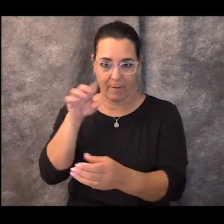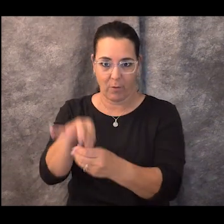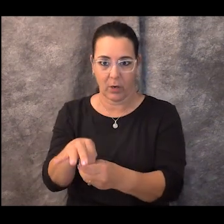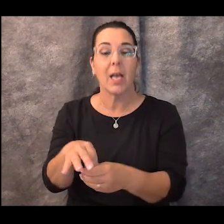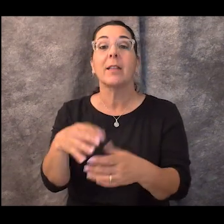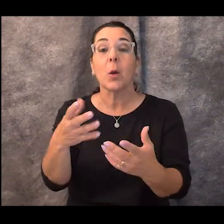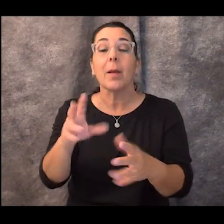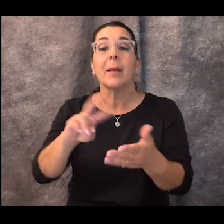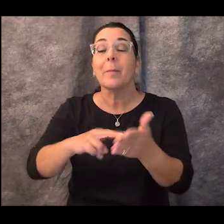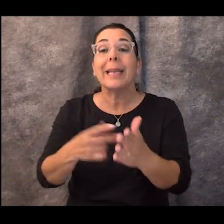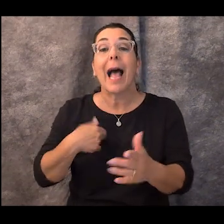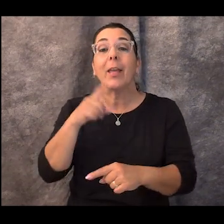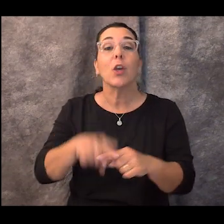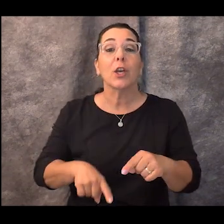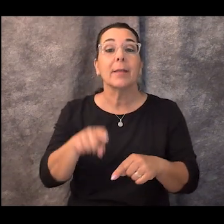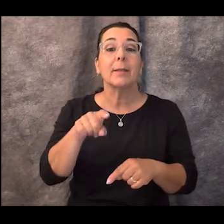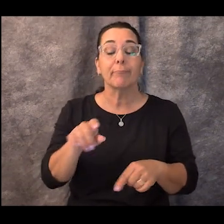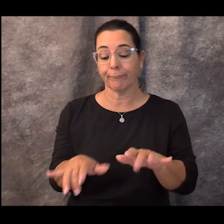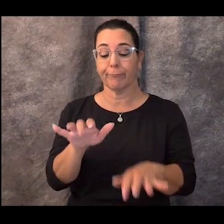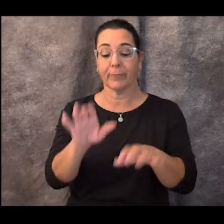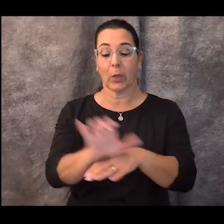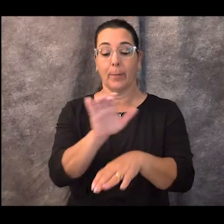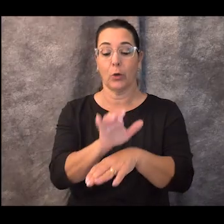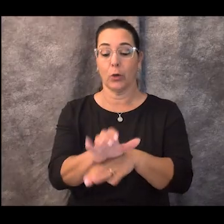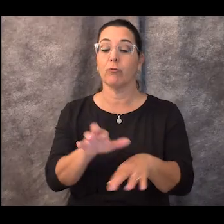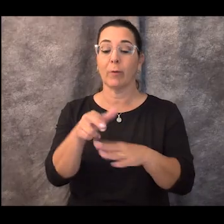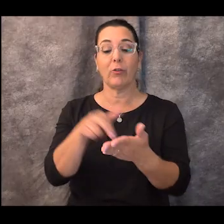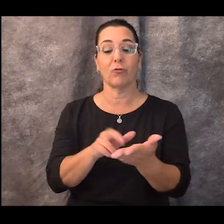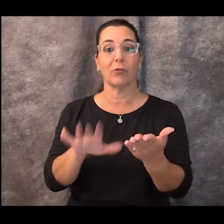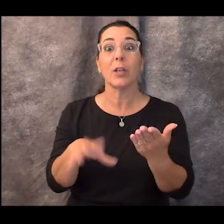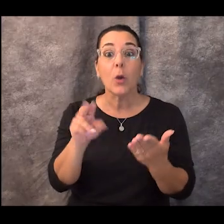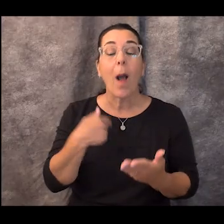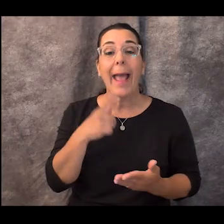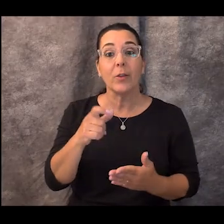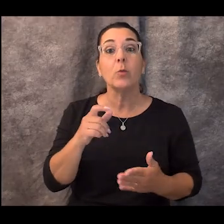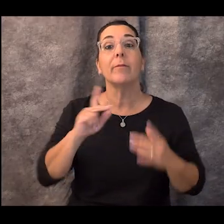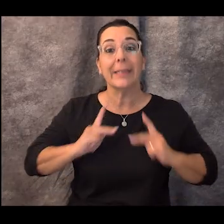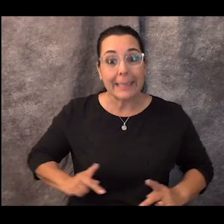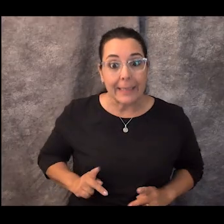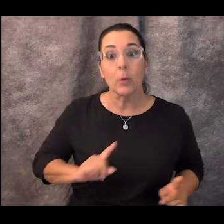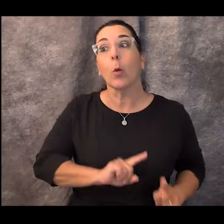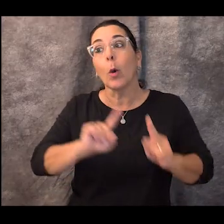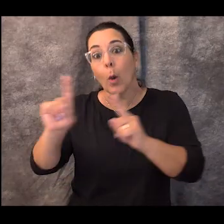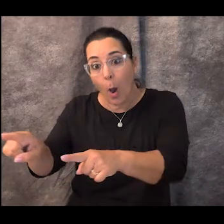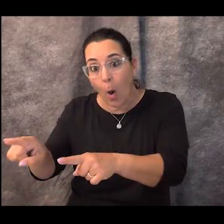I had to go to the library and get a voter registration card and like, return it. And I was just really excited about voting in the future.